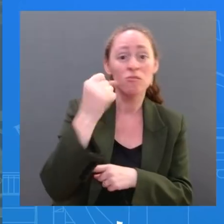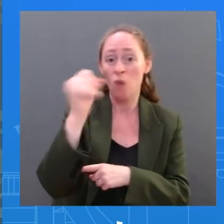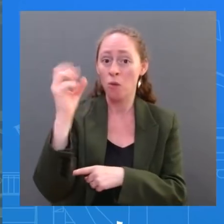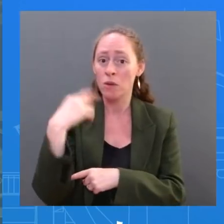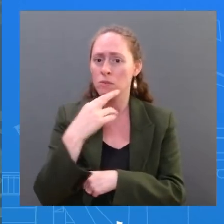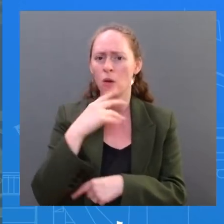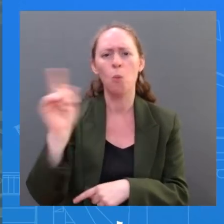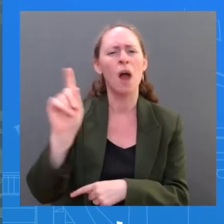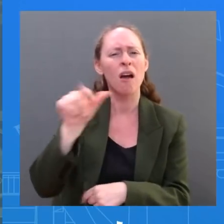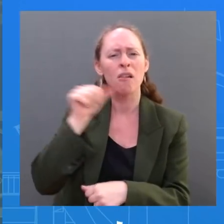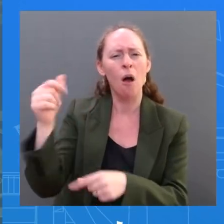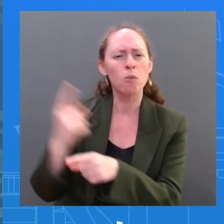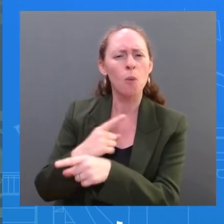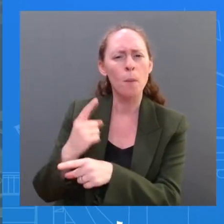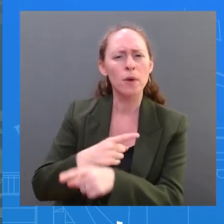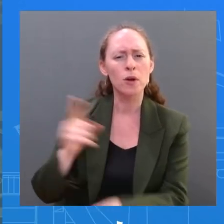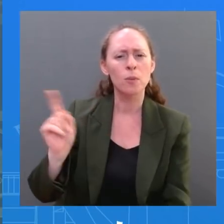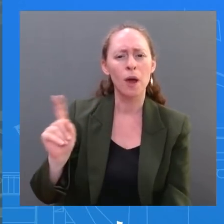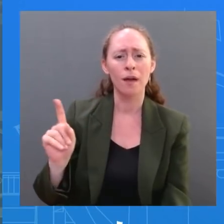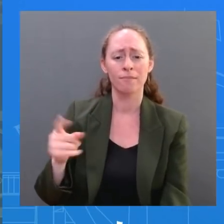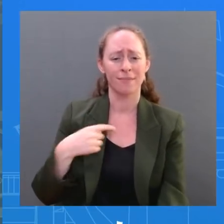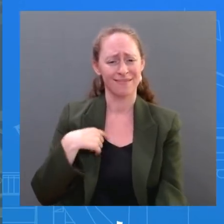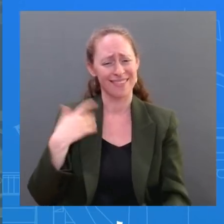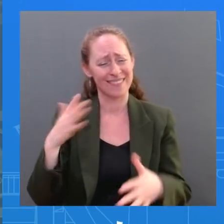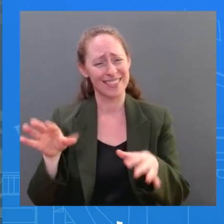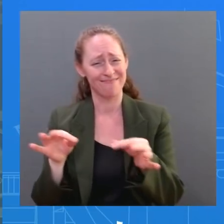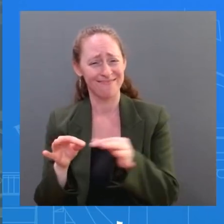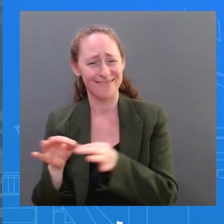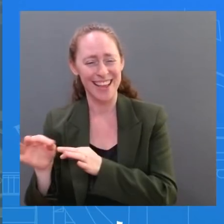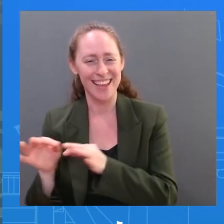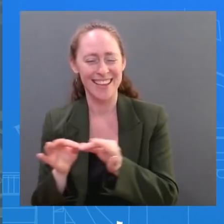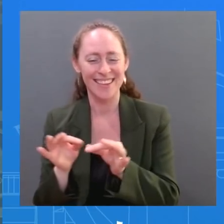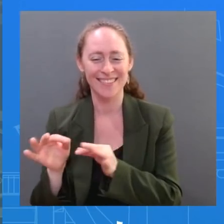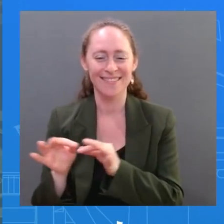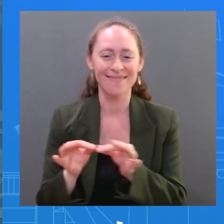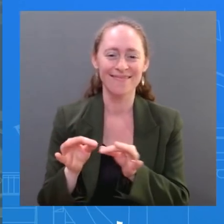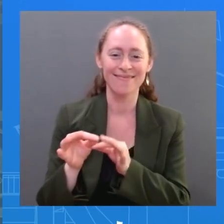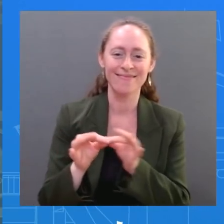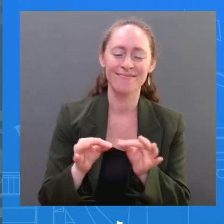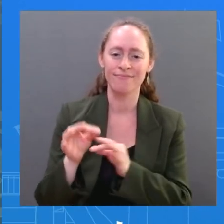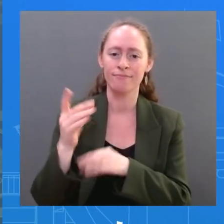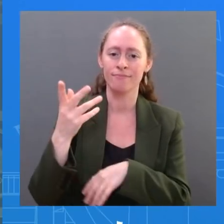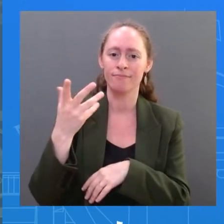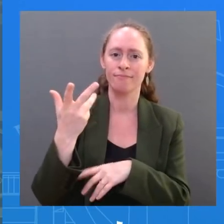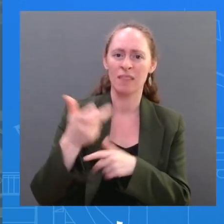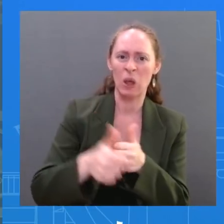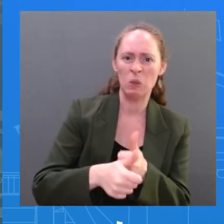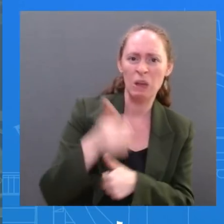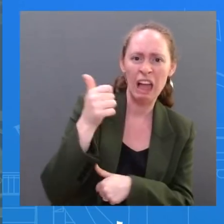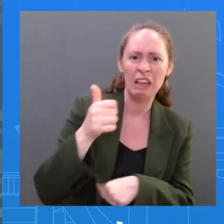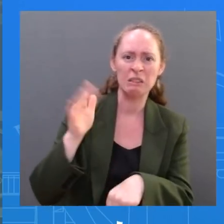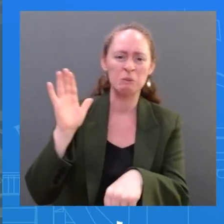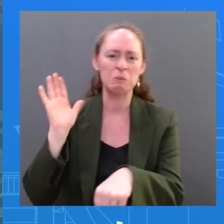You asked me about intimidation. We condemn intimidation. We condemn any violence. And we've been very clear that is -- it is like clear --